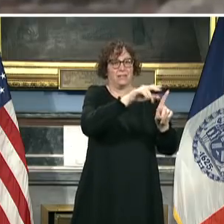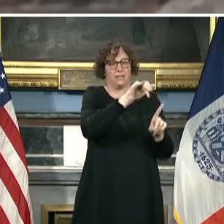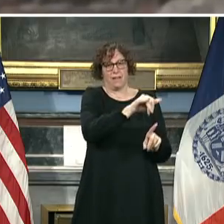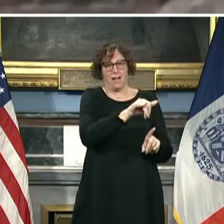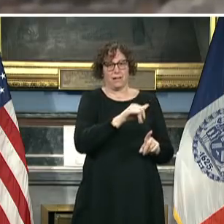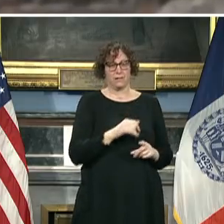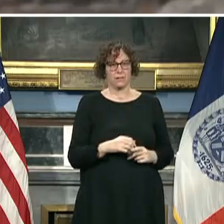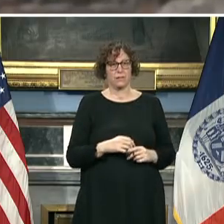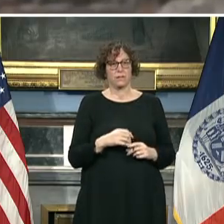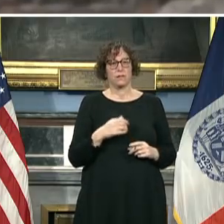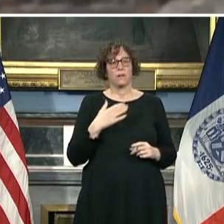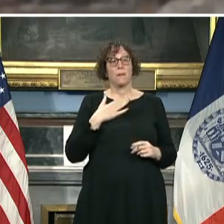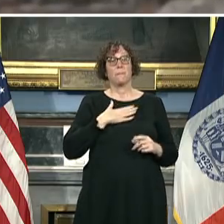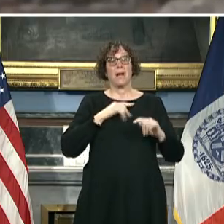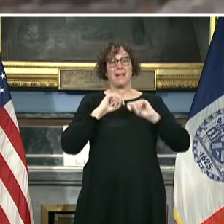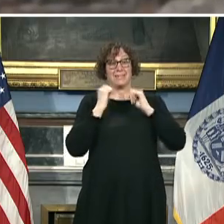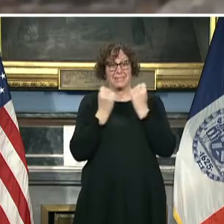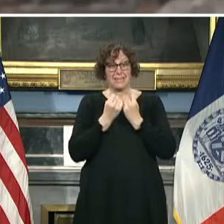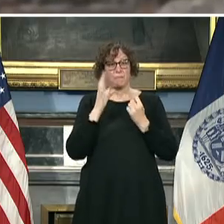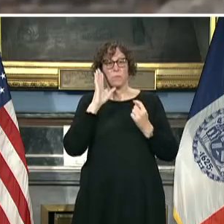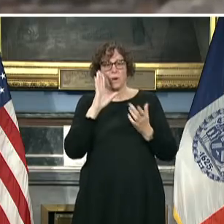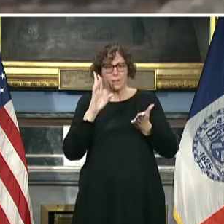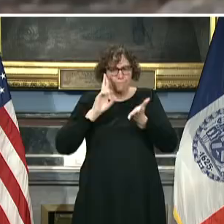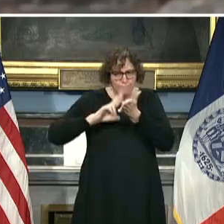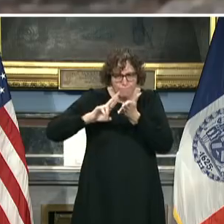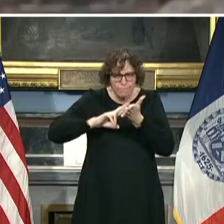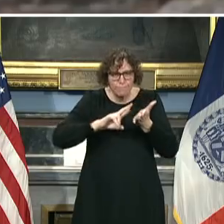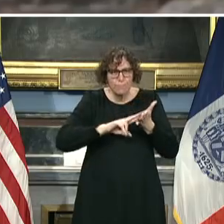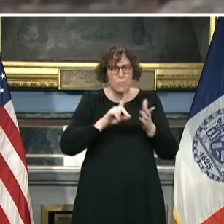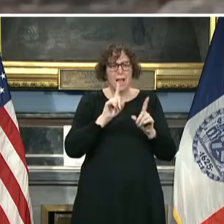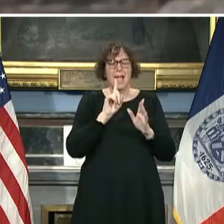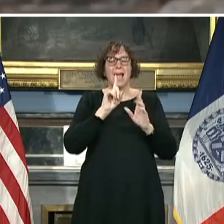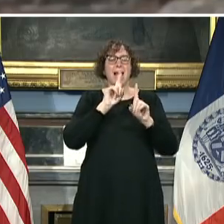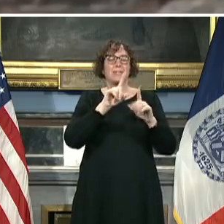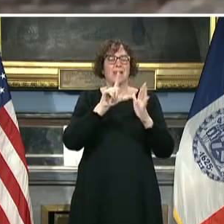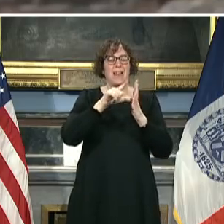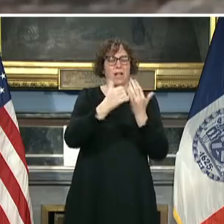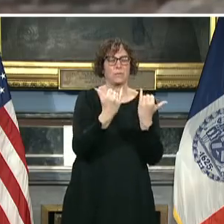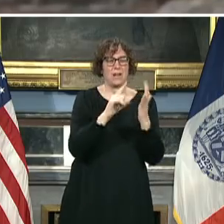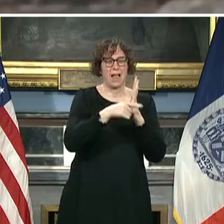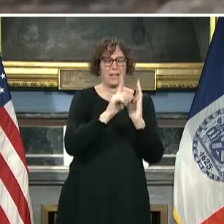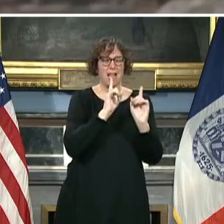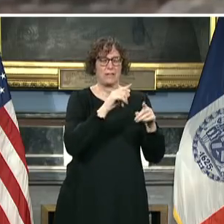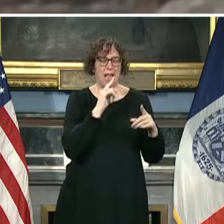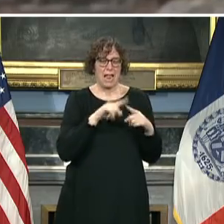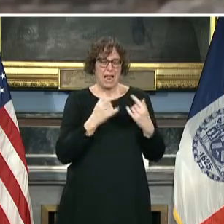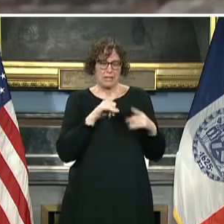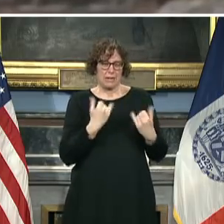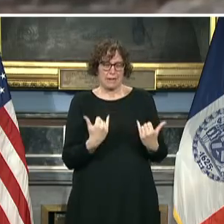WE CAN SURGE IN SOMADE DITIONAL PEOPLE. BUT LET MY TEAM LOOK INTO WHAT WE HAVE TO DO AND WE'LL GET YOU AN